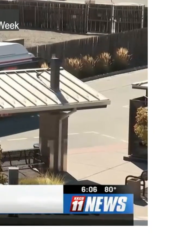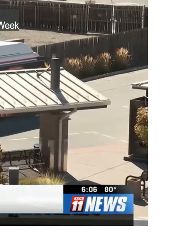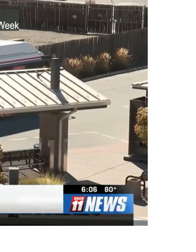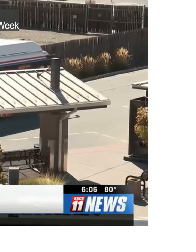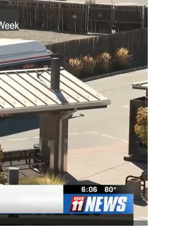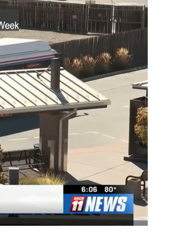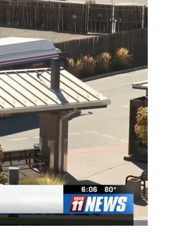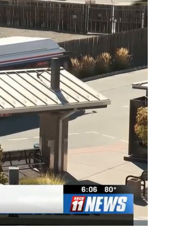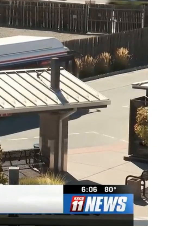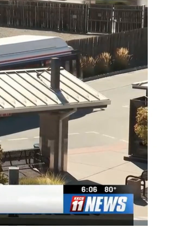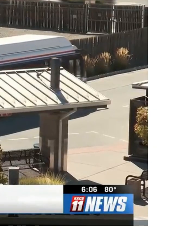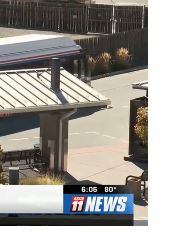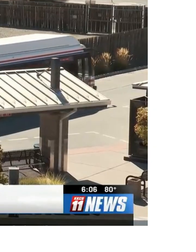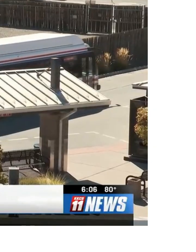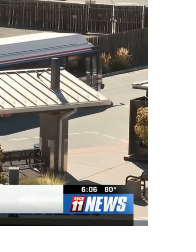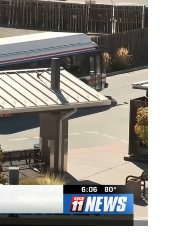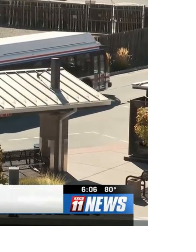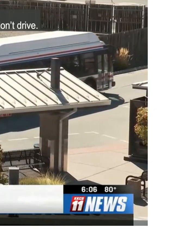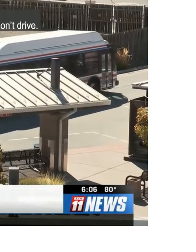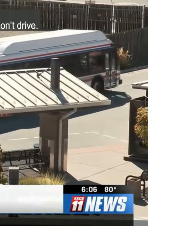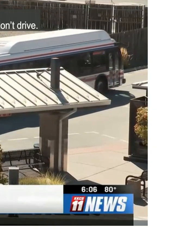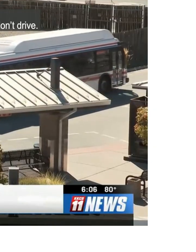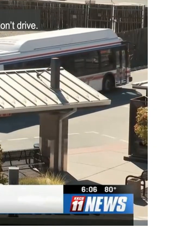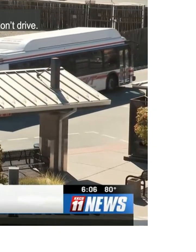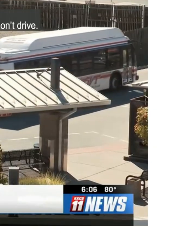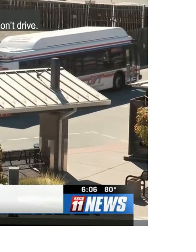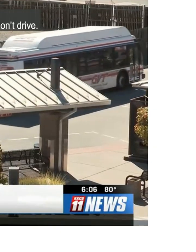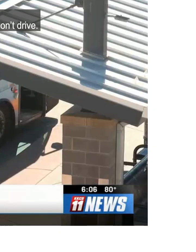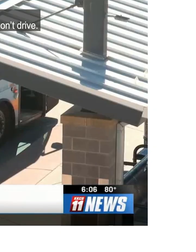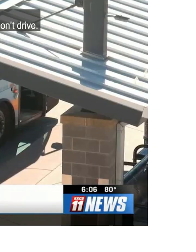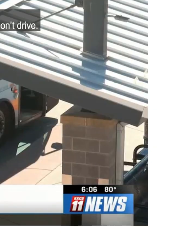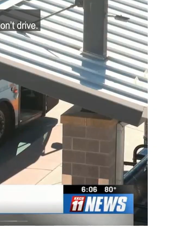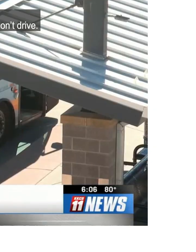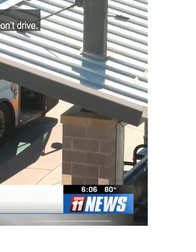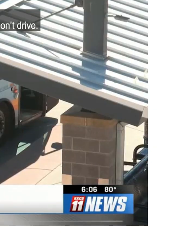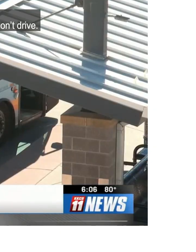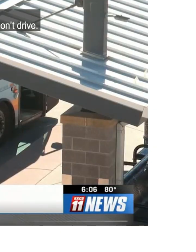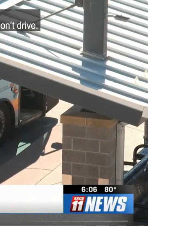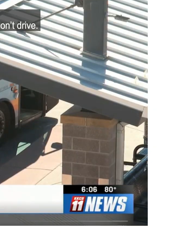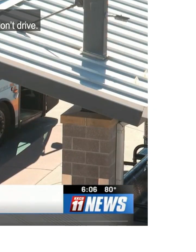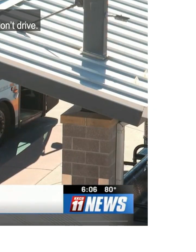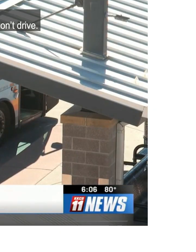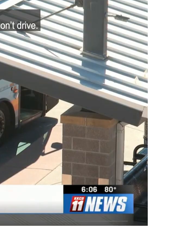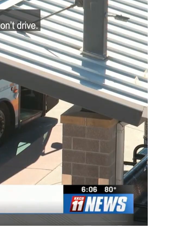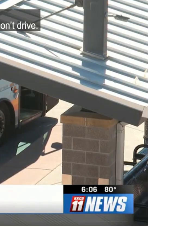them in a week without driving. An event that lets the community consider the everyday reality of